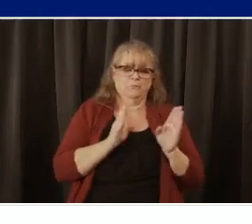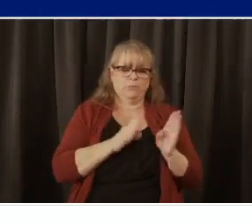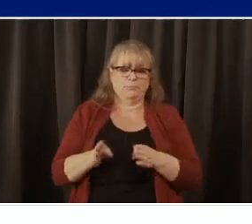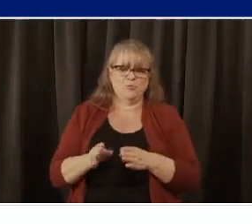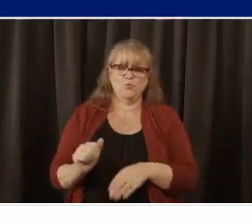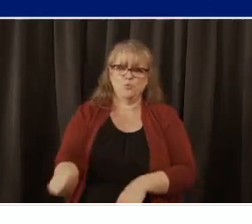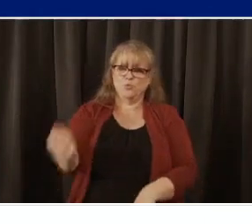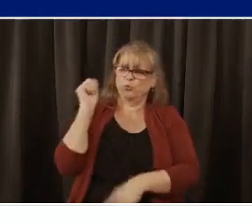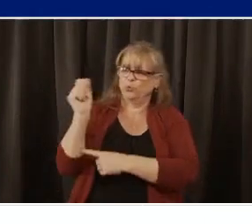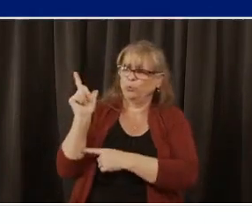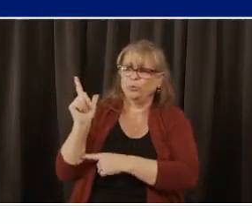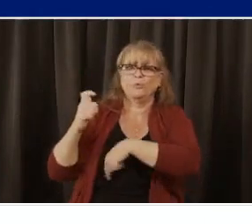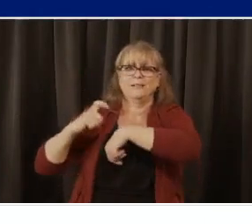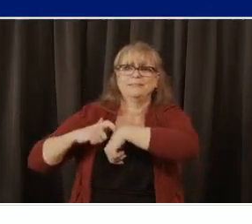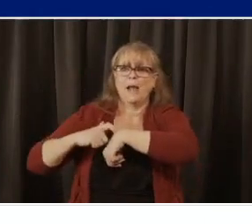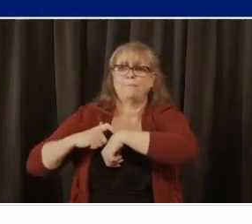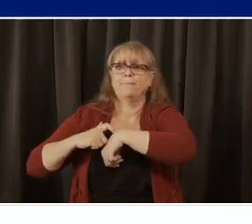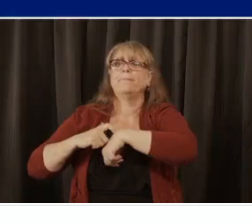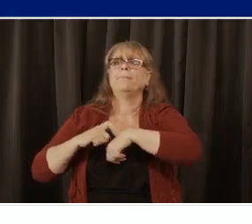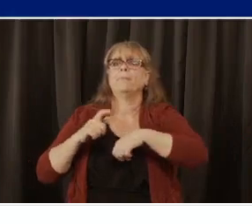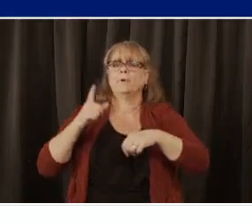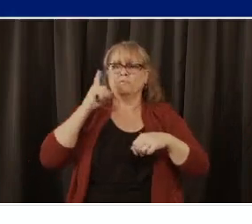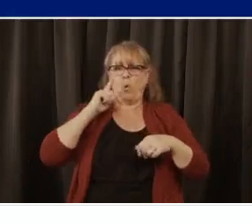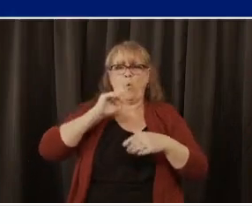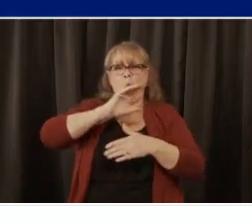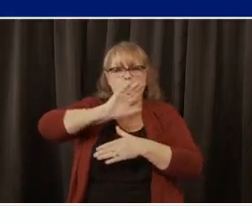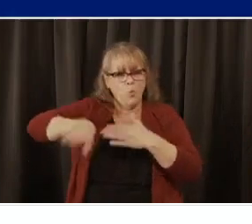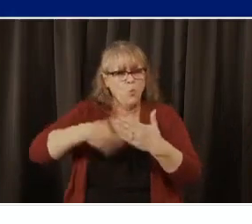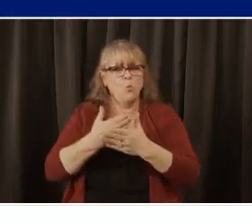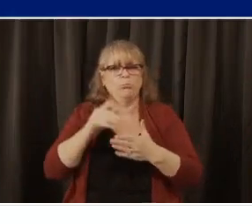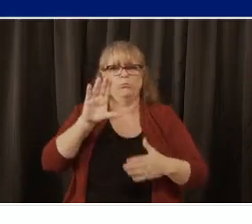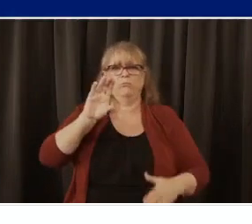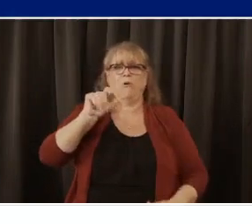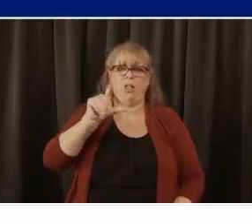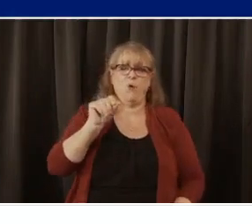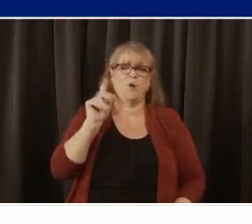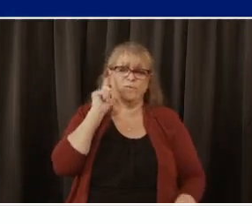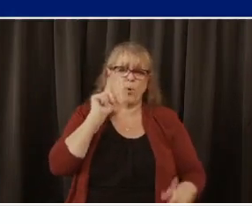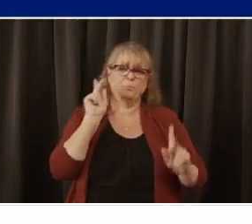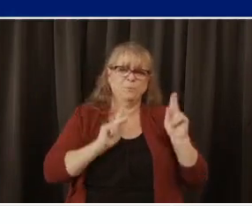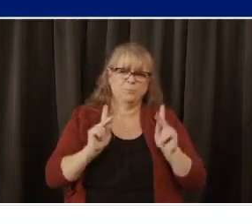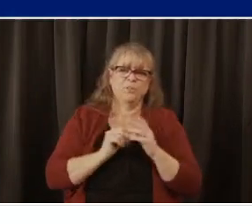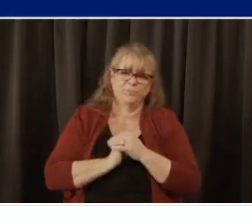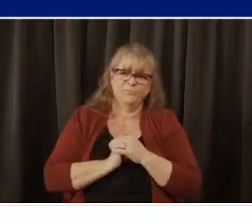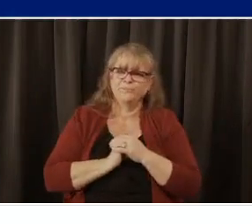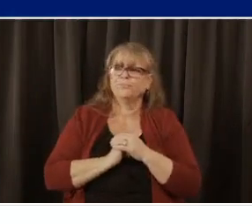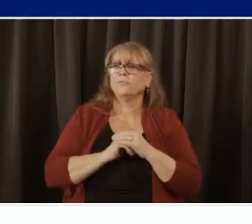emergency, sorry, Emergency Operation Center has worked diligently to set up long term contracts